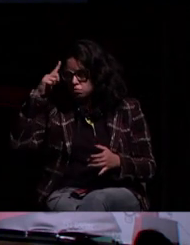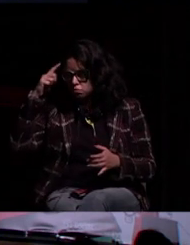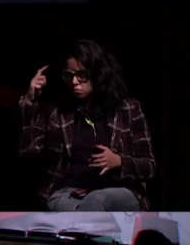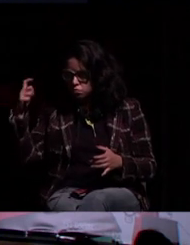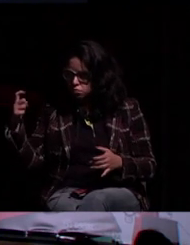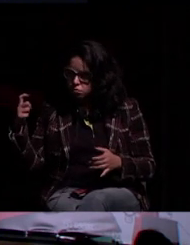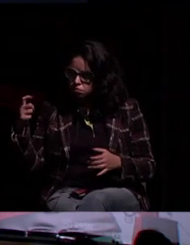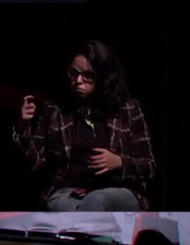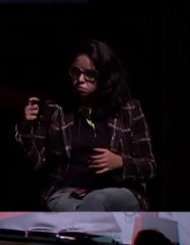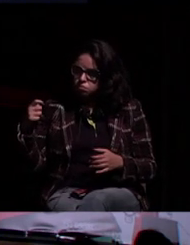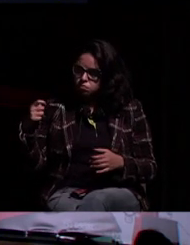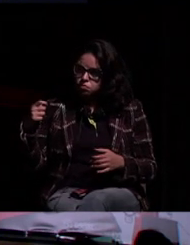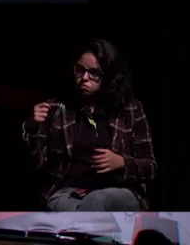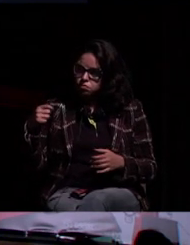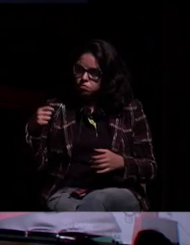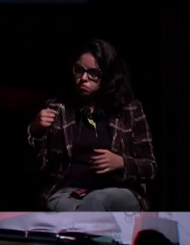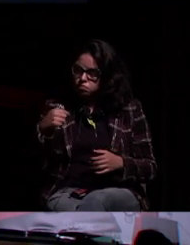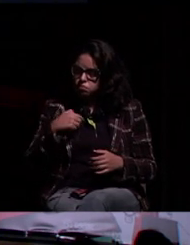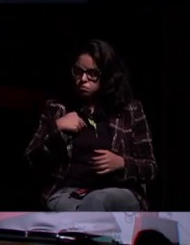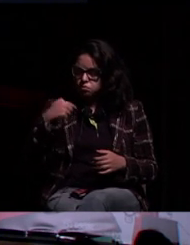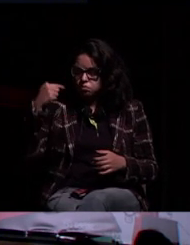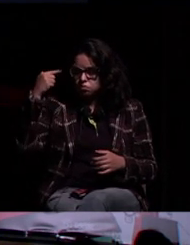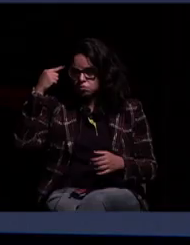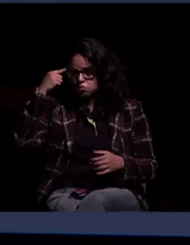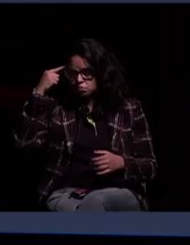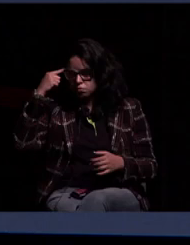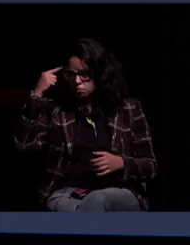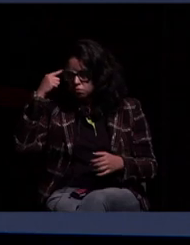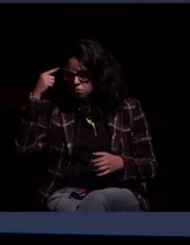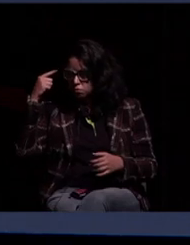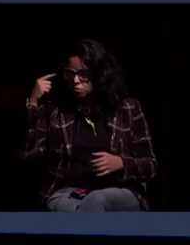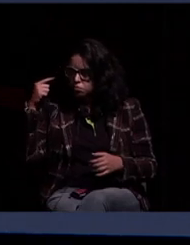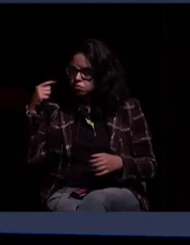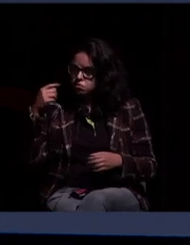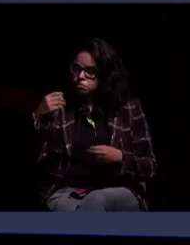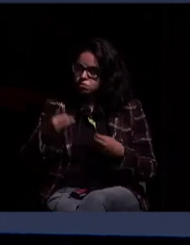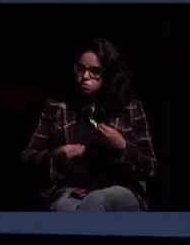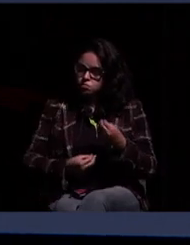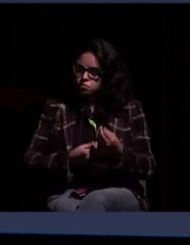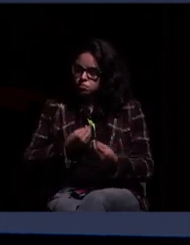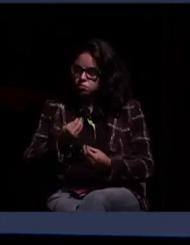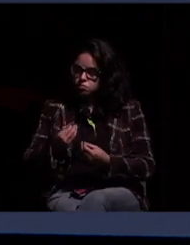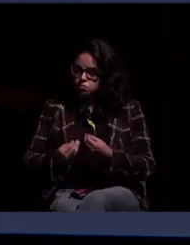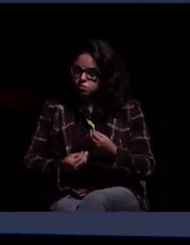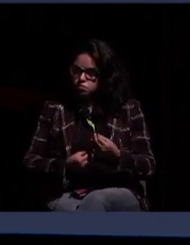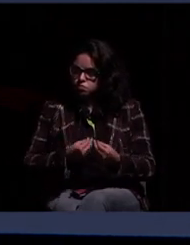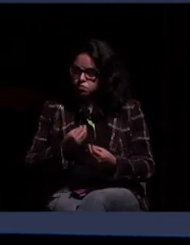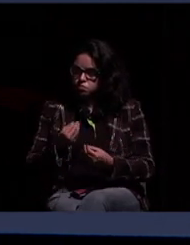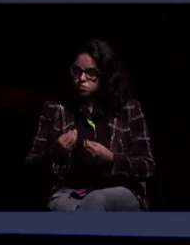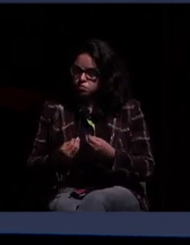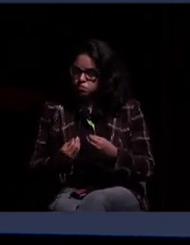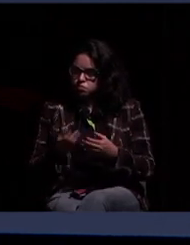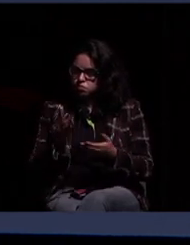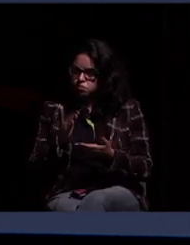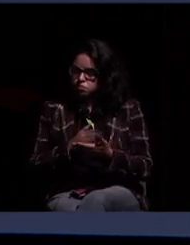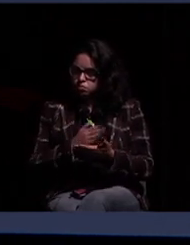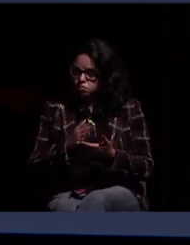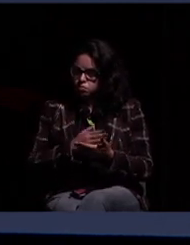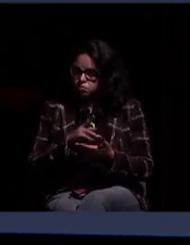that encourages me to think and Guatarri mentions in his book entitled “The Three Ecologies”,